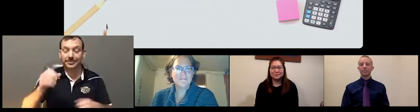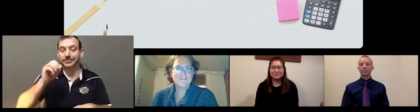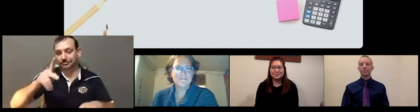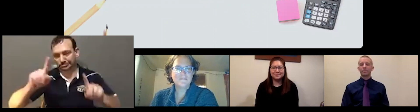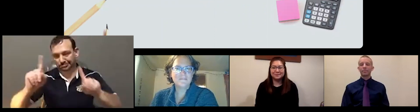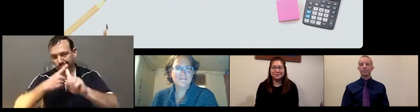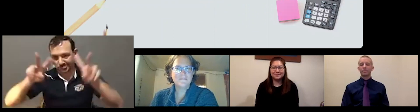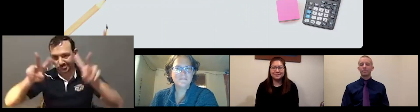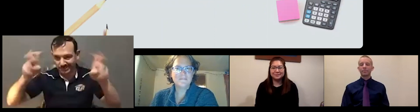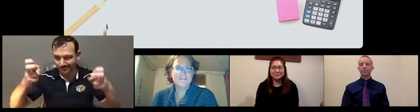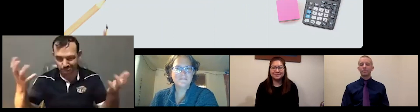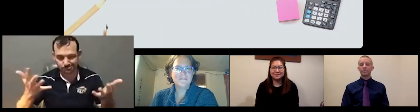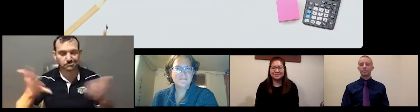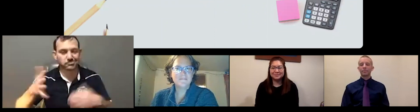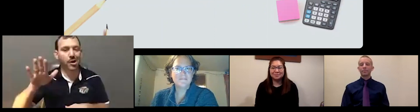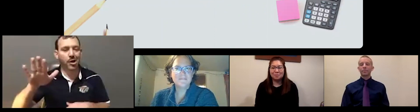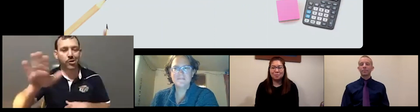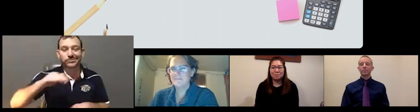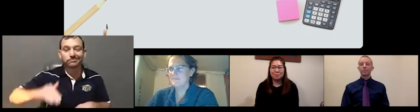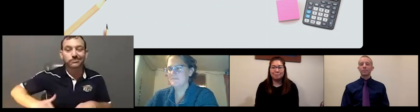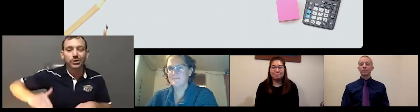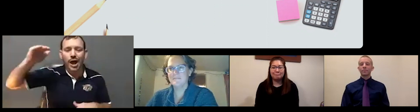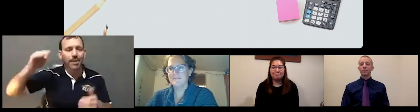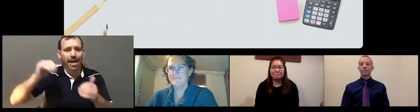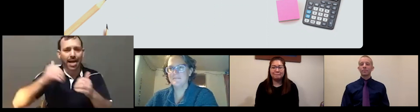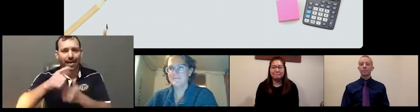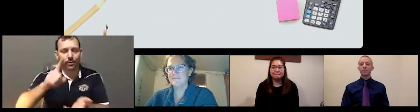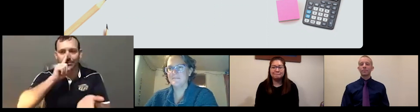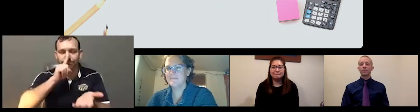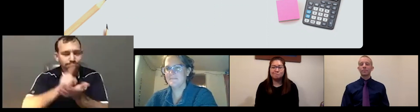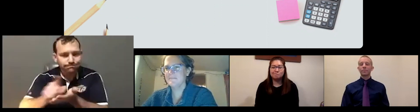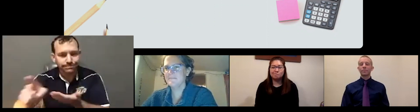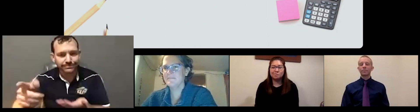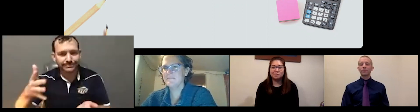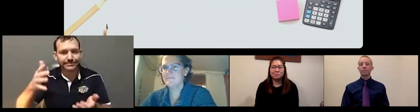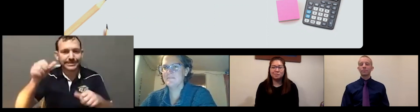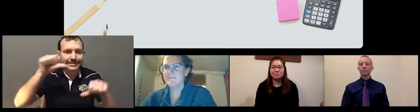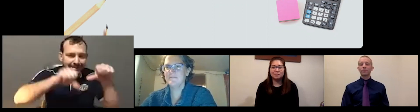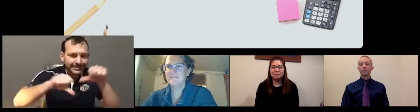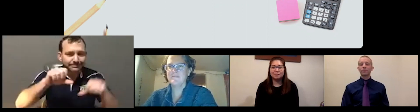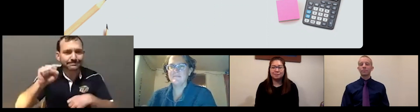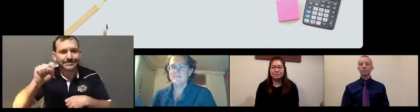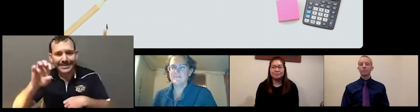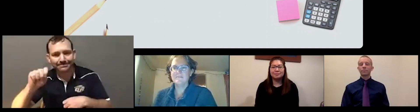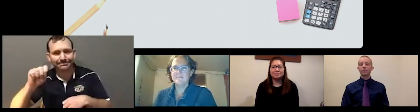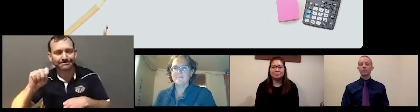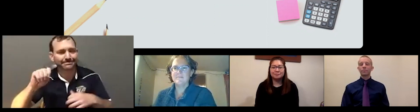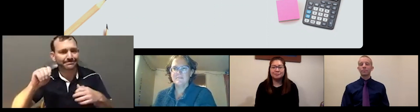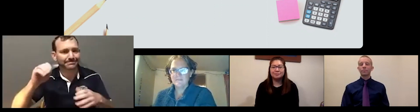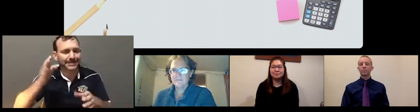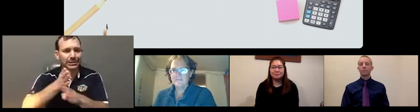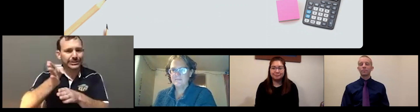Okay, the first question is while growing up, how did you fall in love with science or STEM careers?